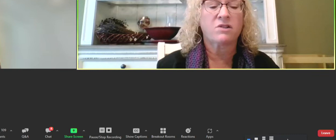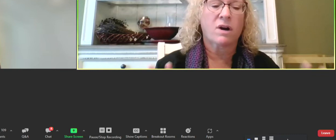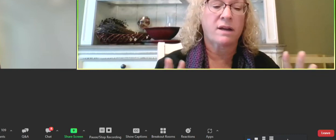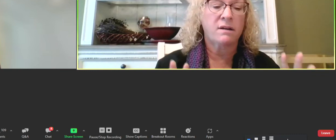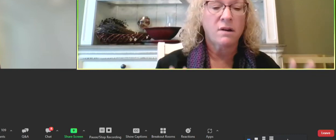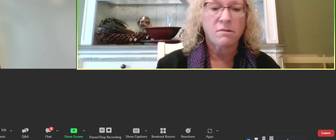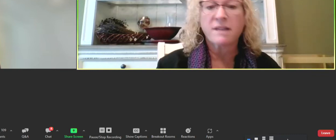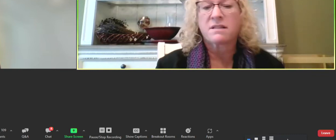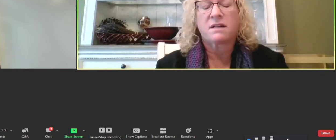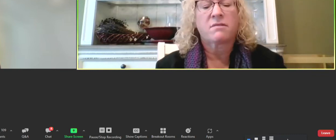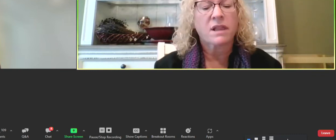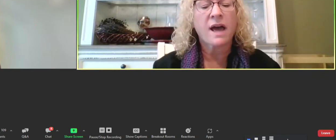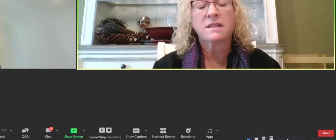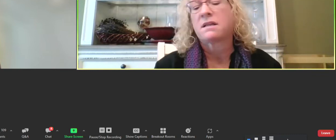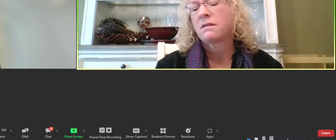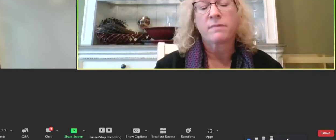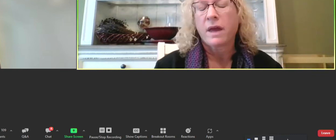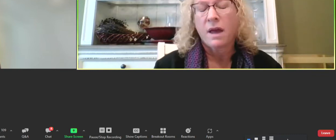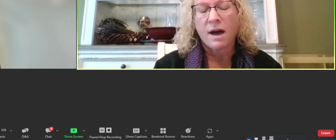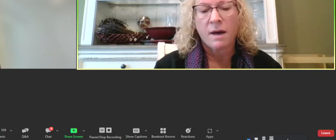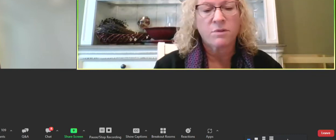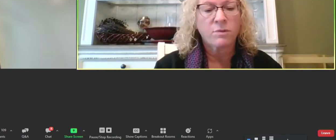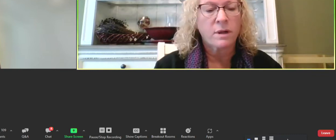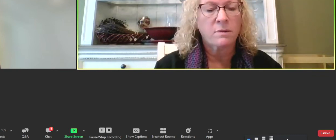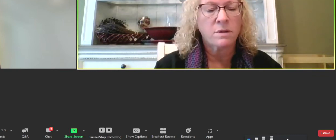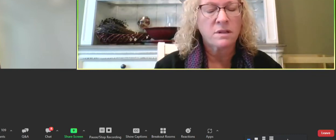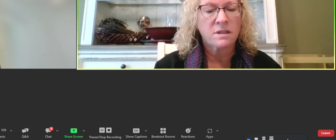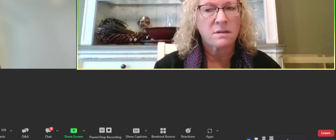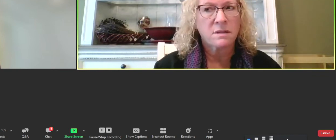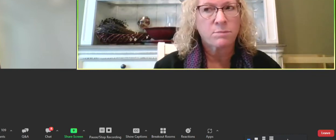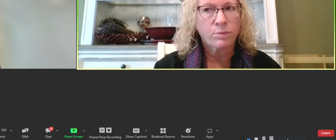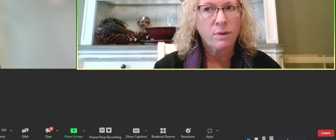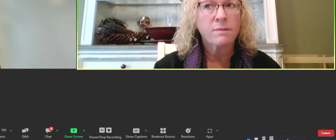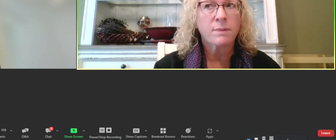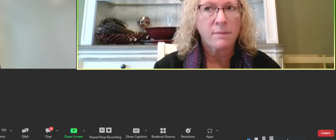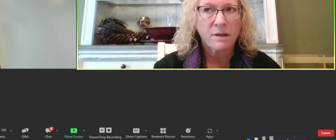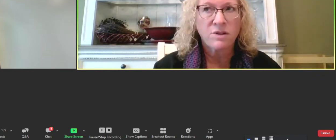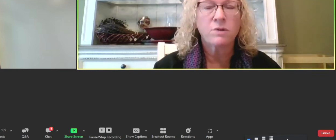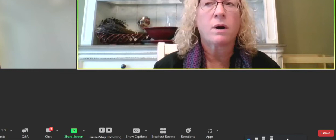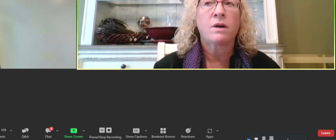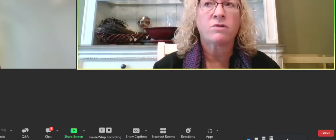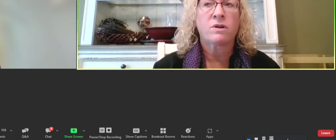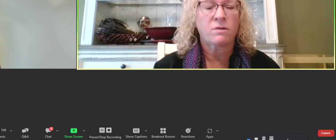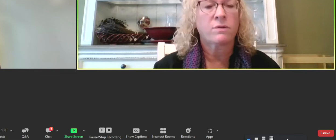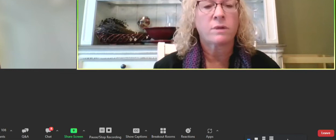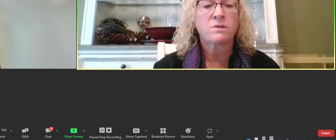I tried resting, relaxing. So when it was probably about 200 over 120s,